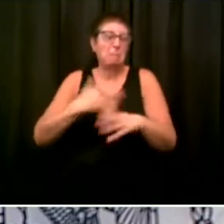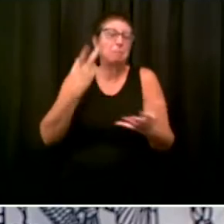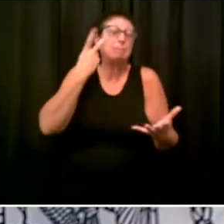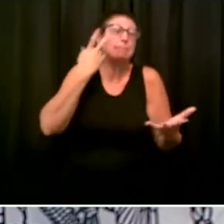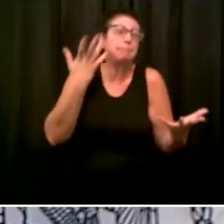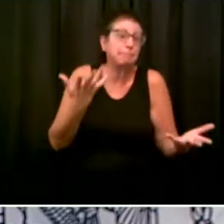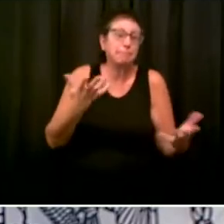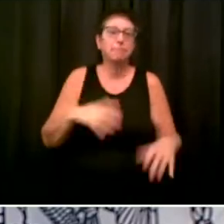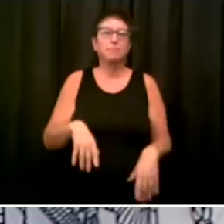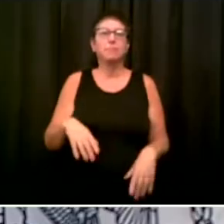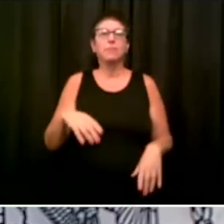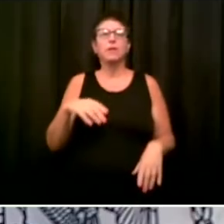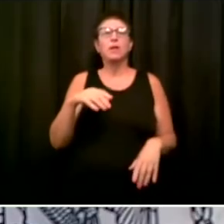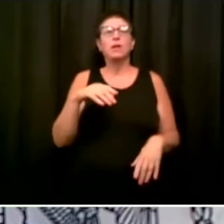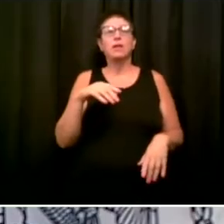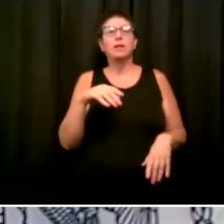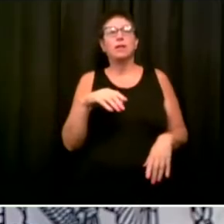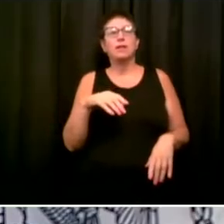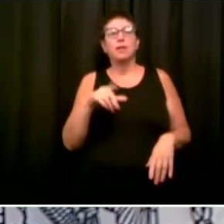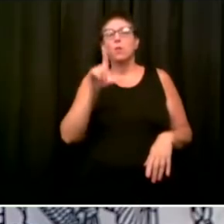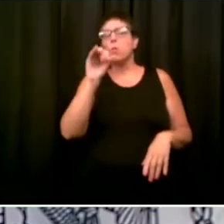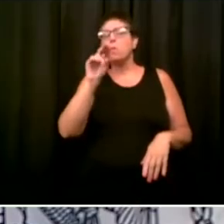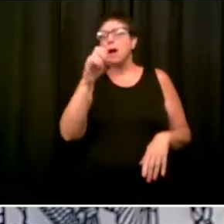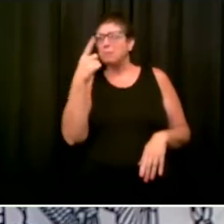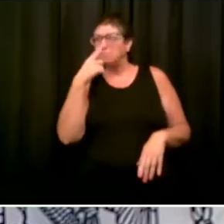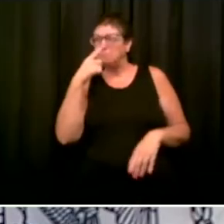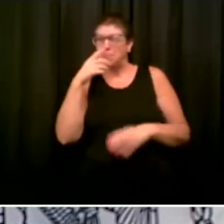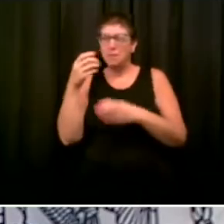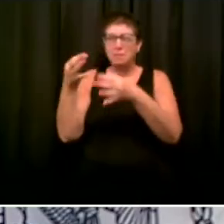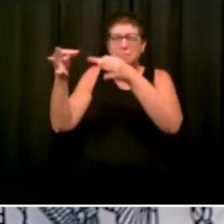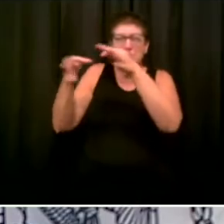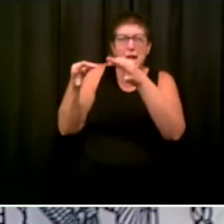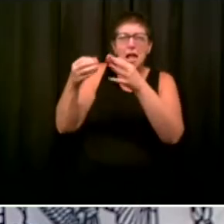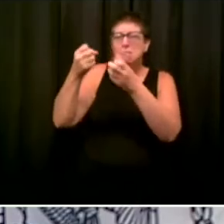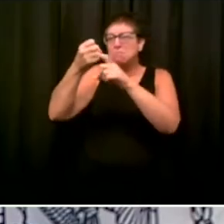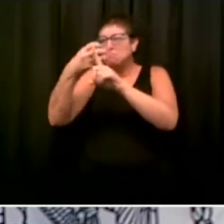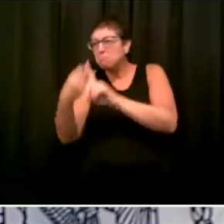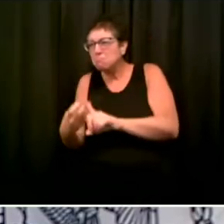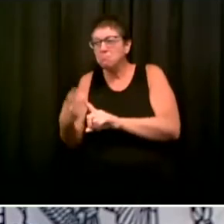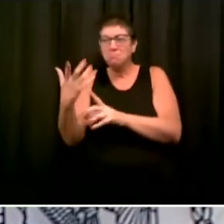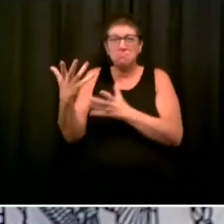REALLY COL,D WE WILL HAVE TO BE